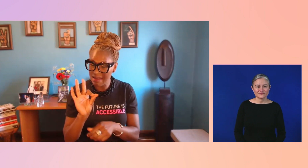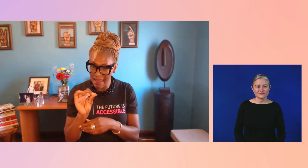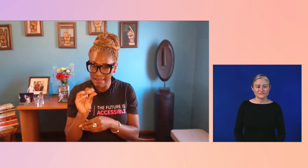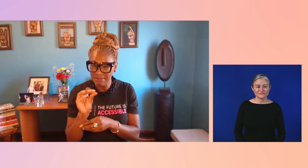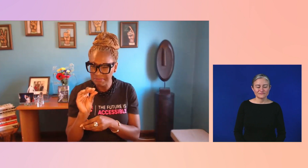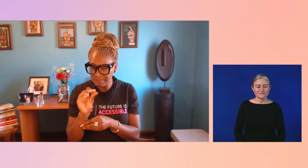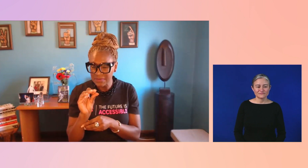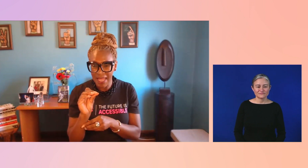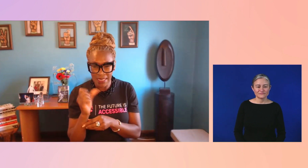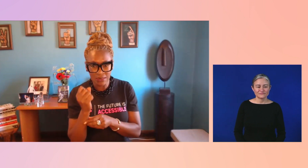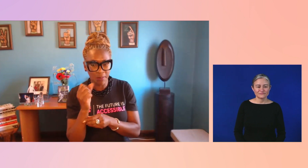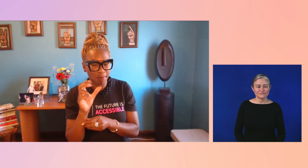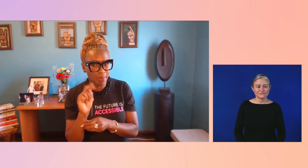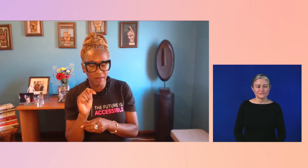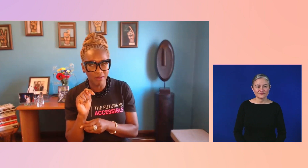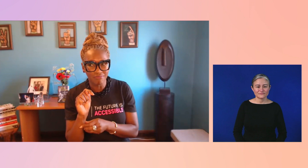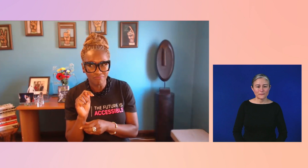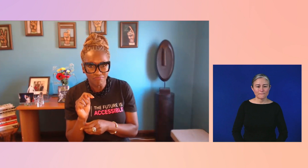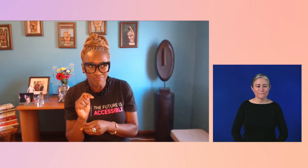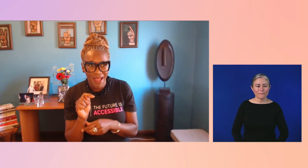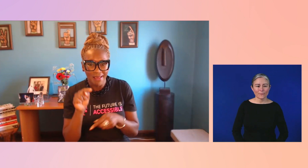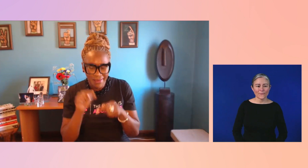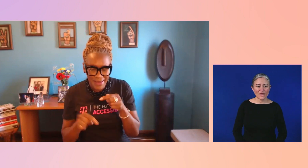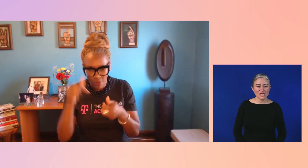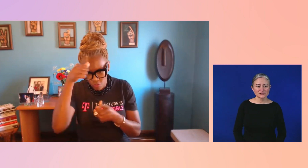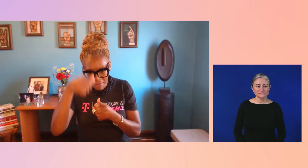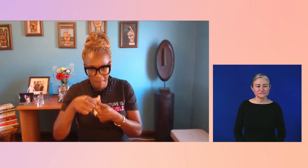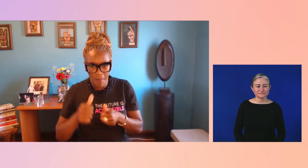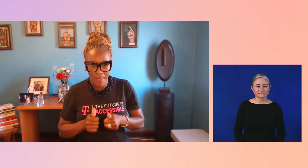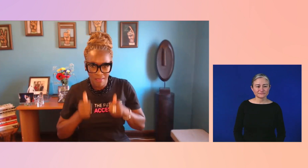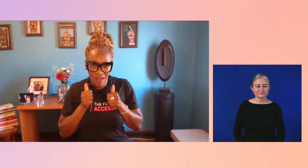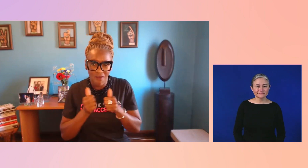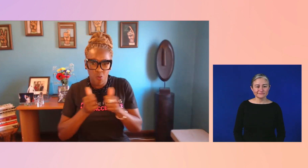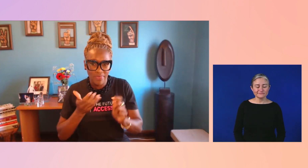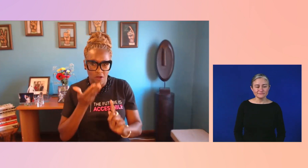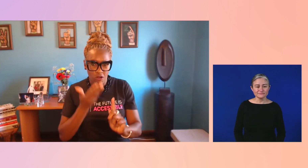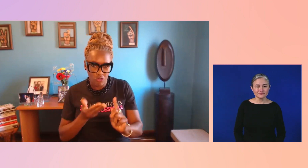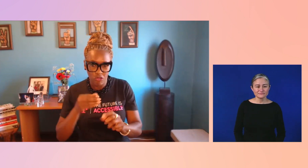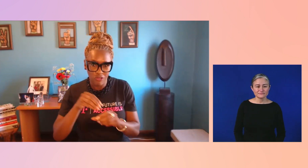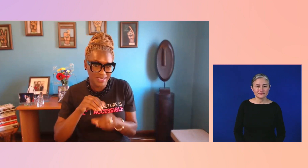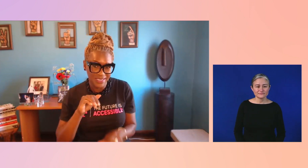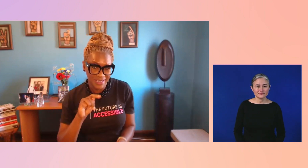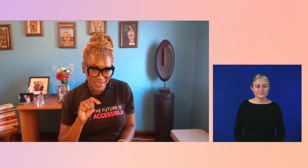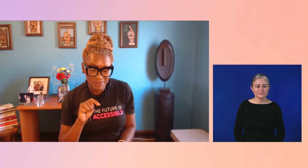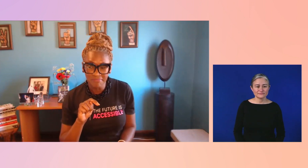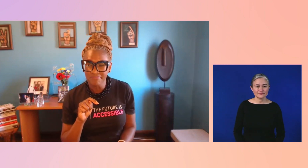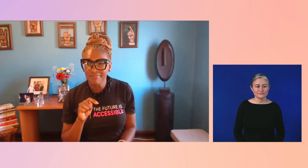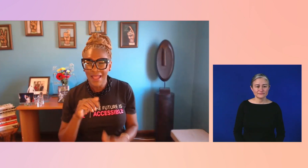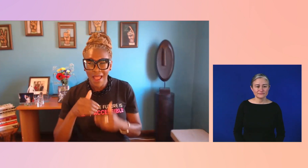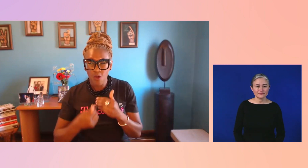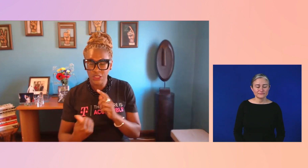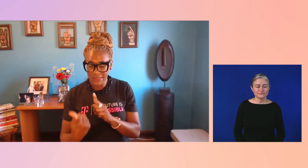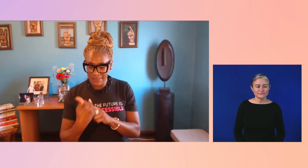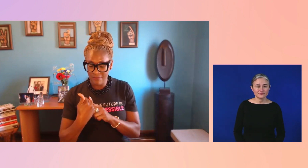I think it was around 1990 or in the '90s, but I really can't remember my life without her.